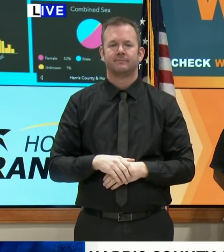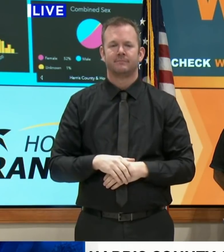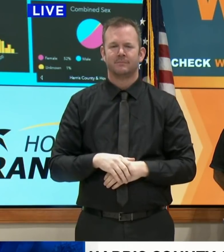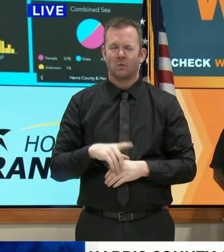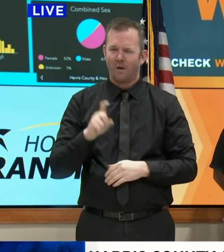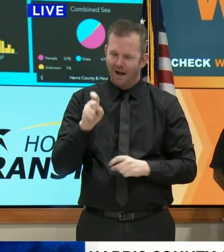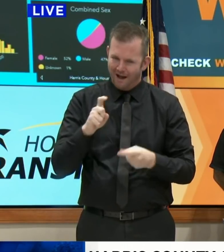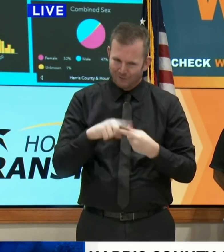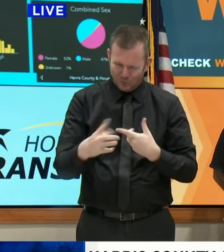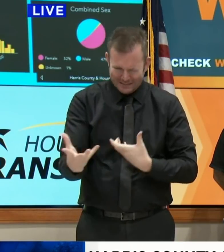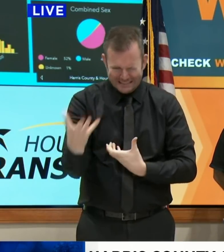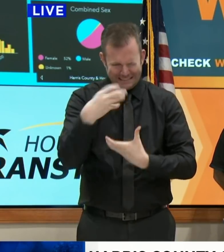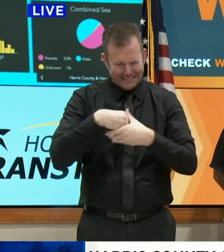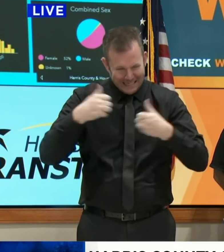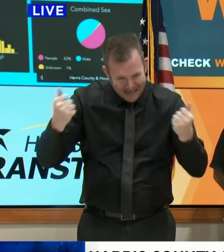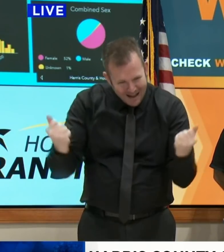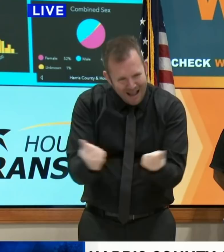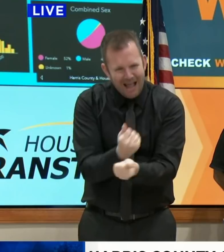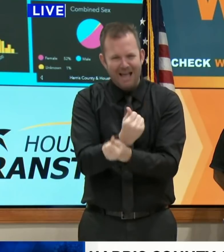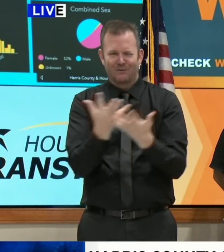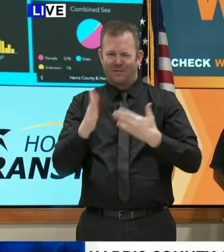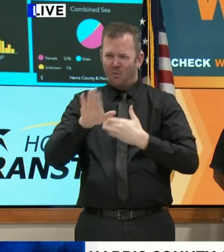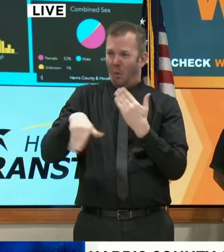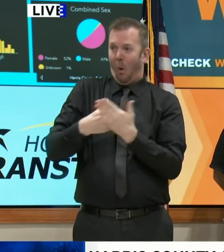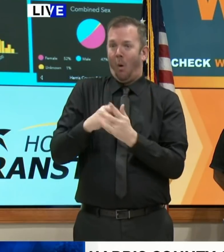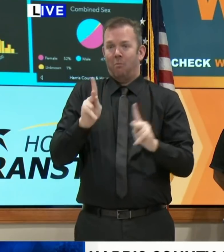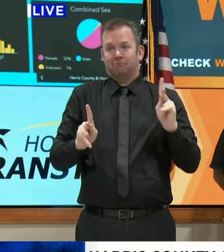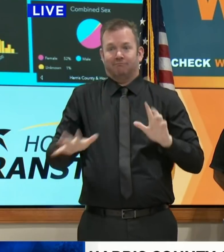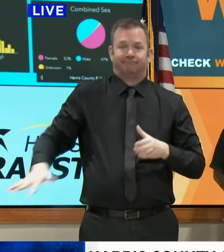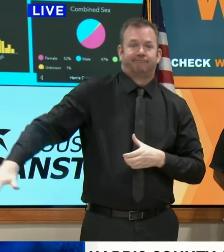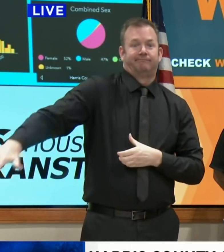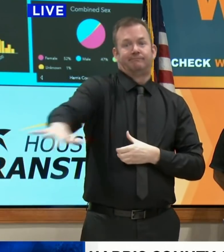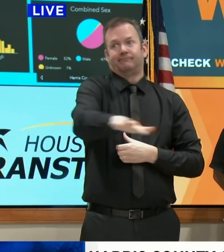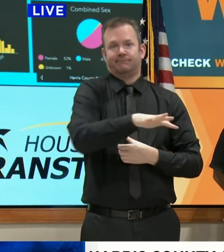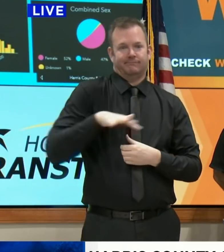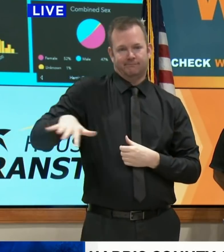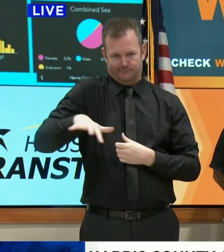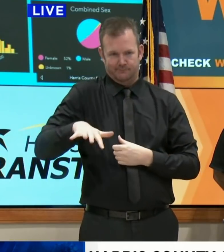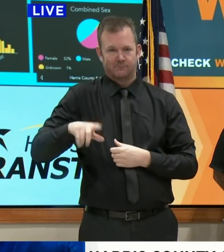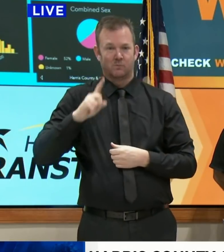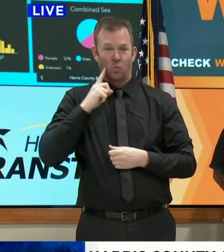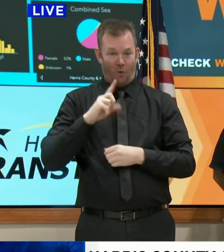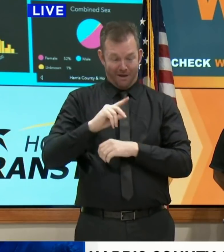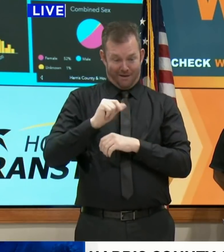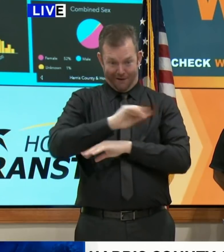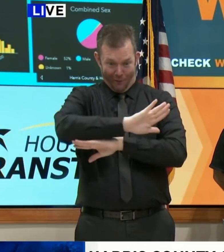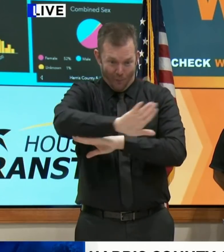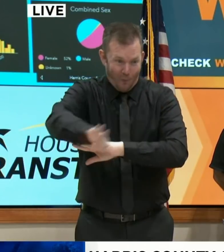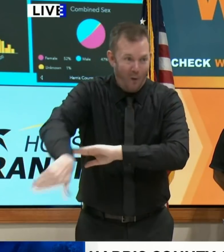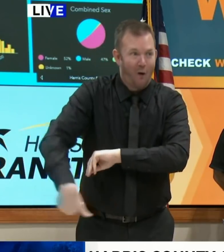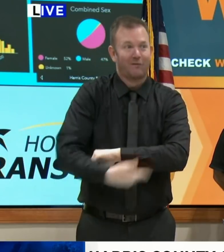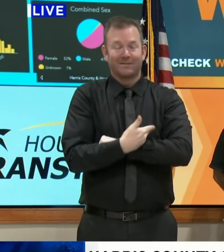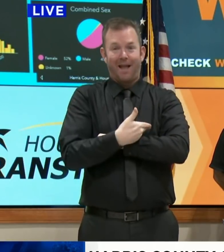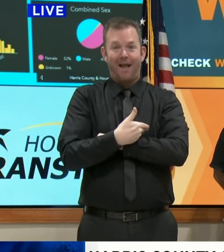because we know that even when we lift the order we lift the order social-distancing will have to social-distancing will have to continue for quite a while. continue for quite a while. So recovery is to be inclusive